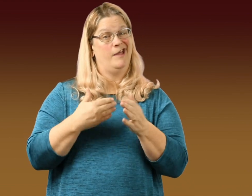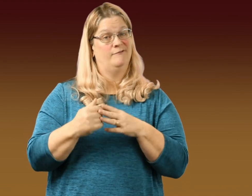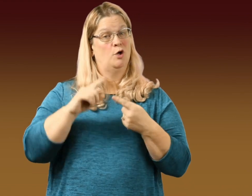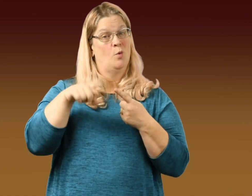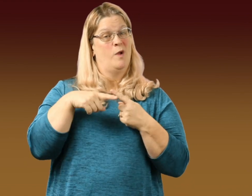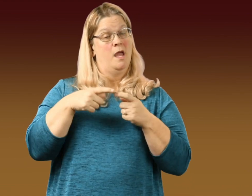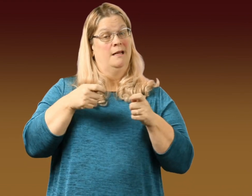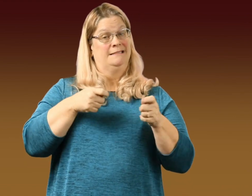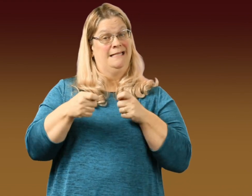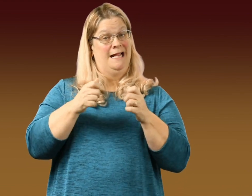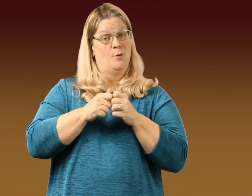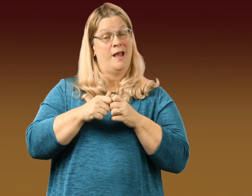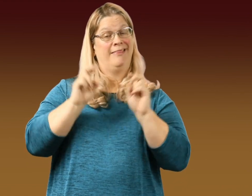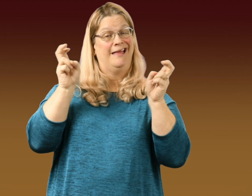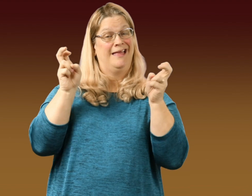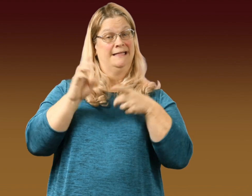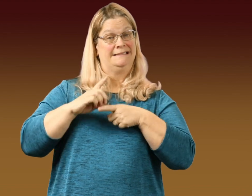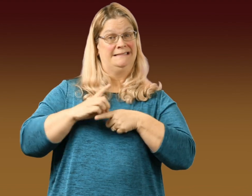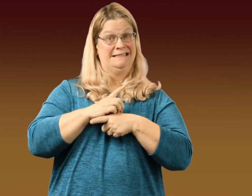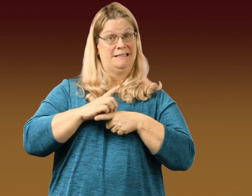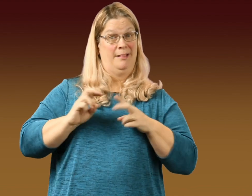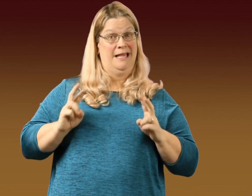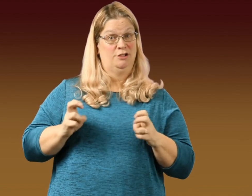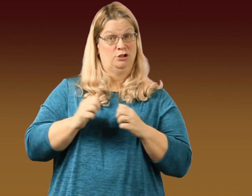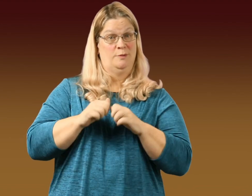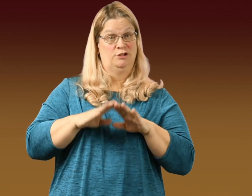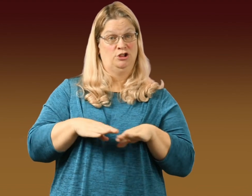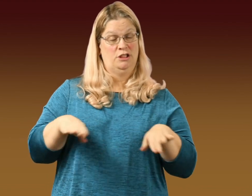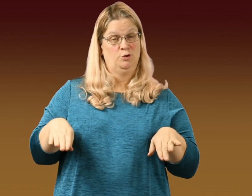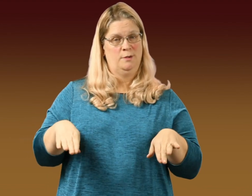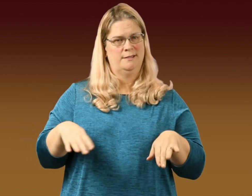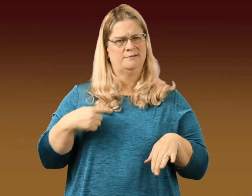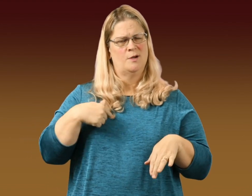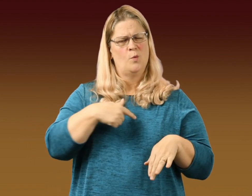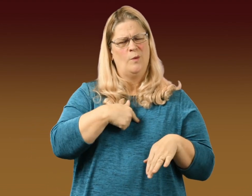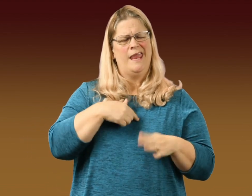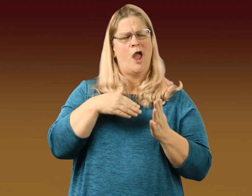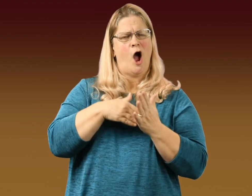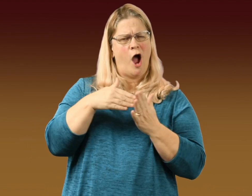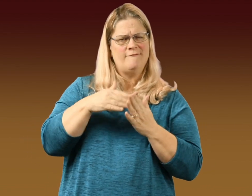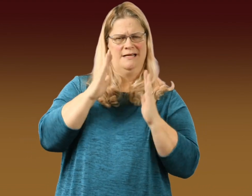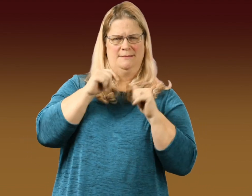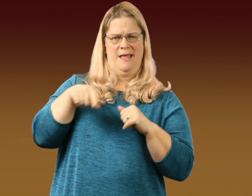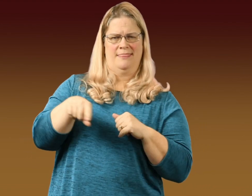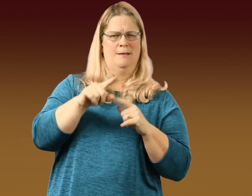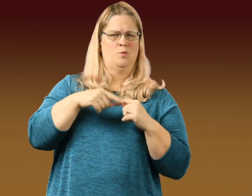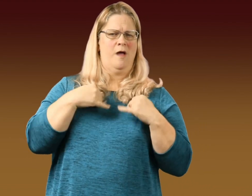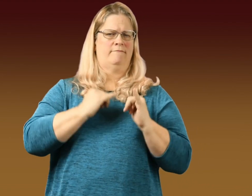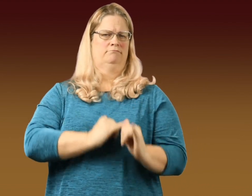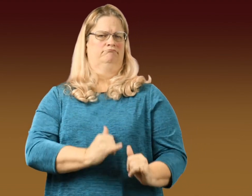However, when dealing with discipline issues with children, we oftentimes expect them